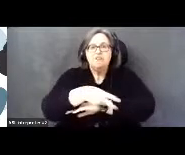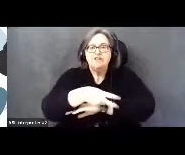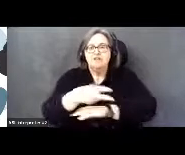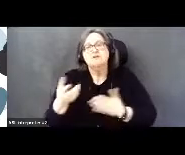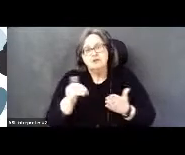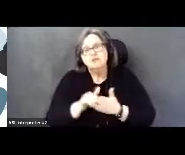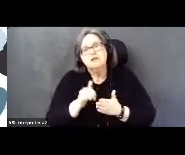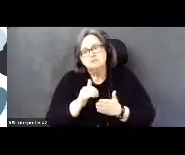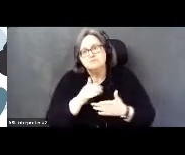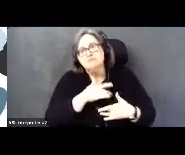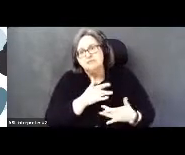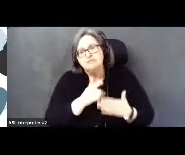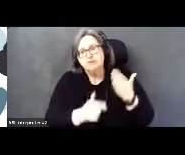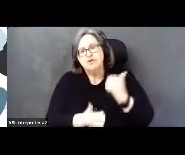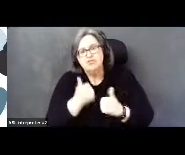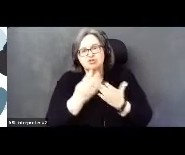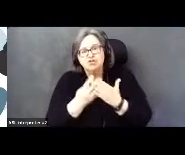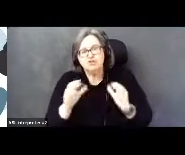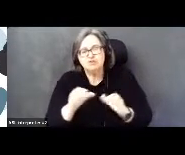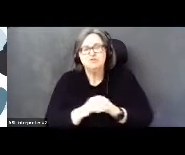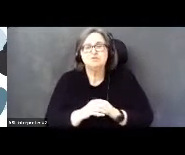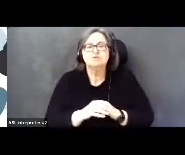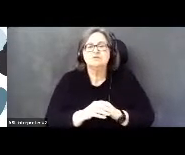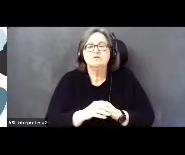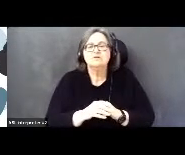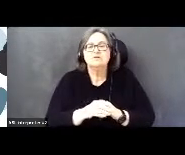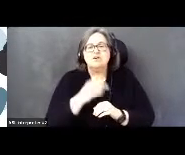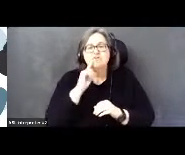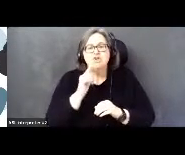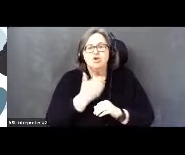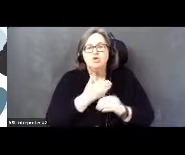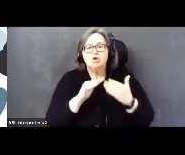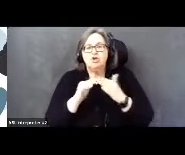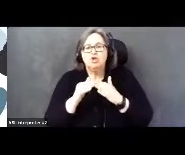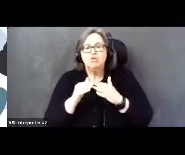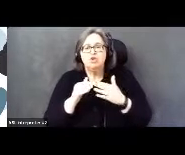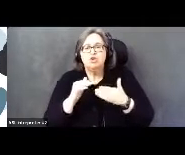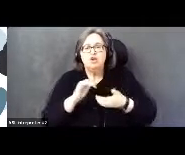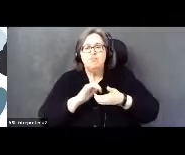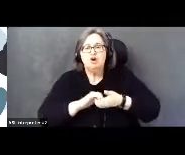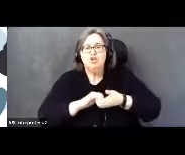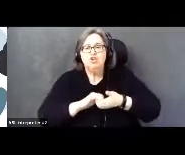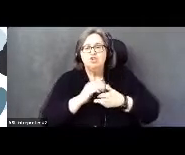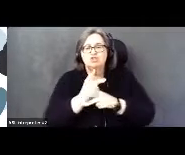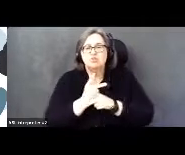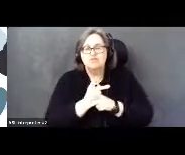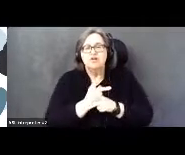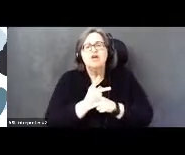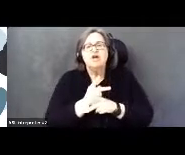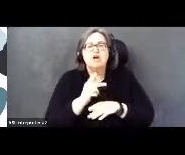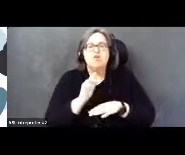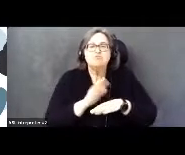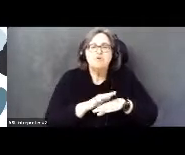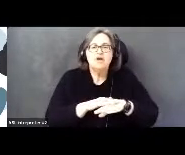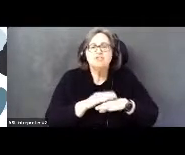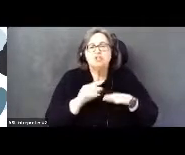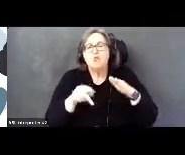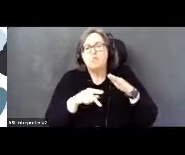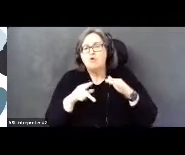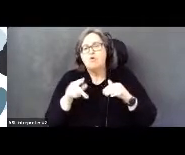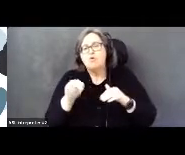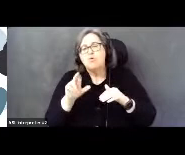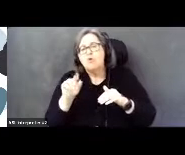most jails do. For the community partners and being trained around brain injury and